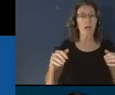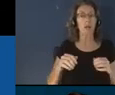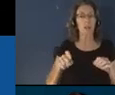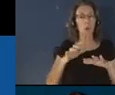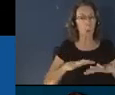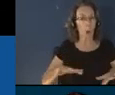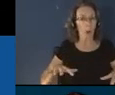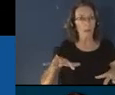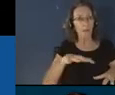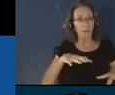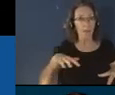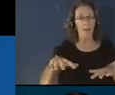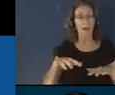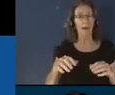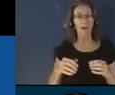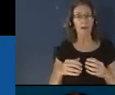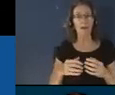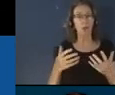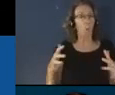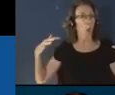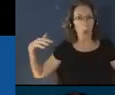you want to make sure there's a lot of noise going on in the background,